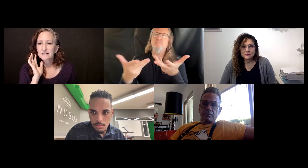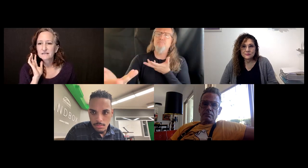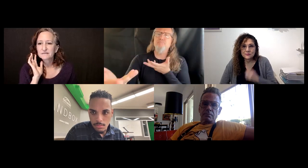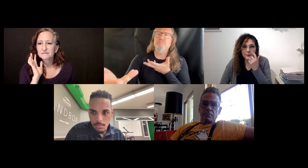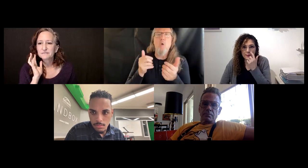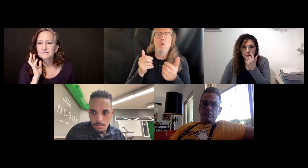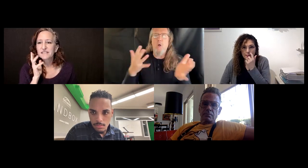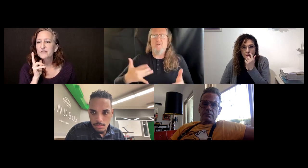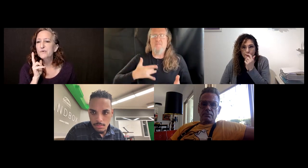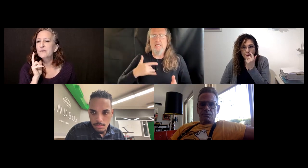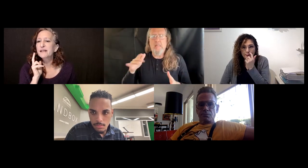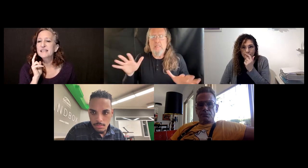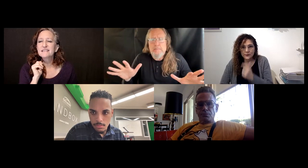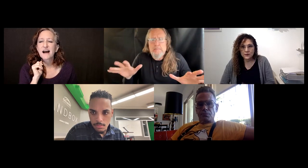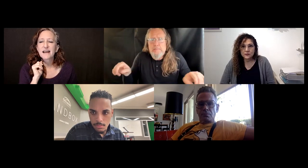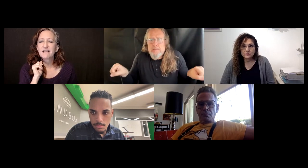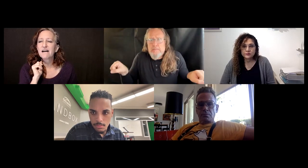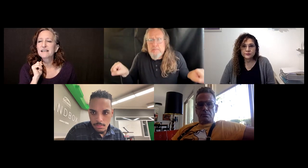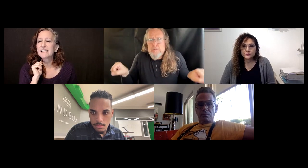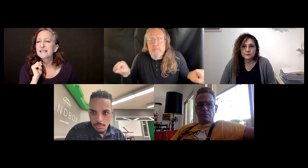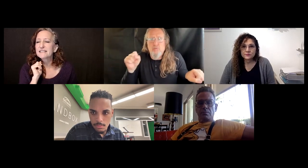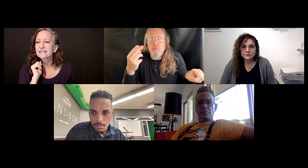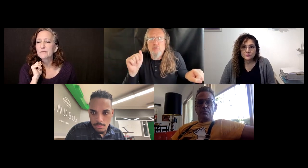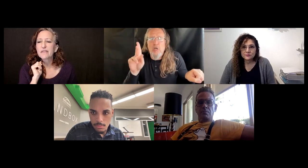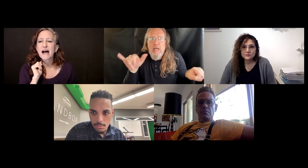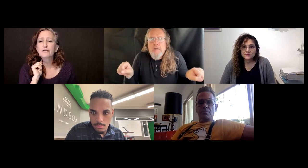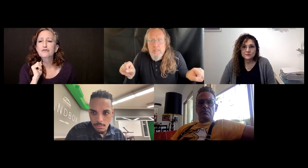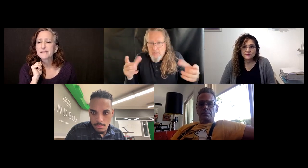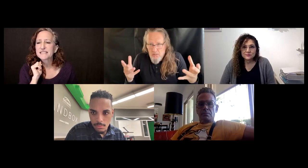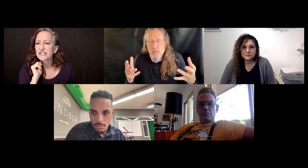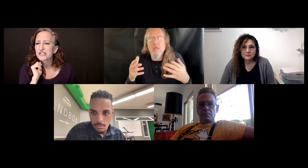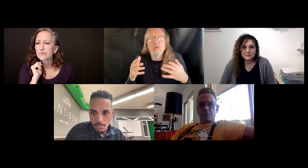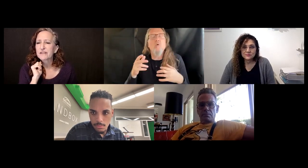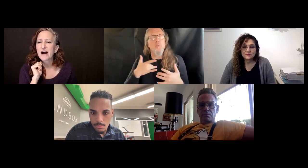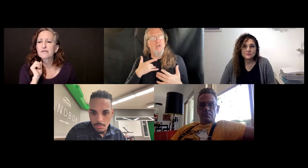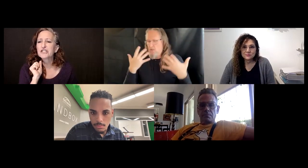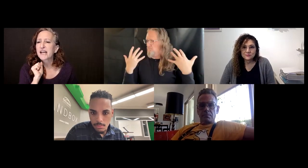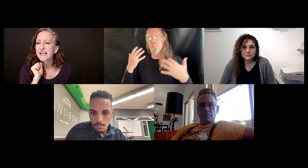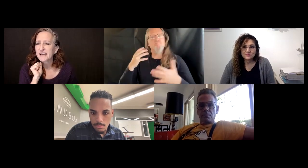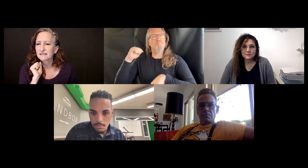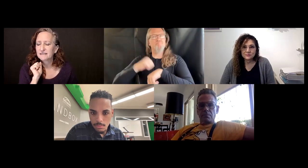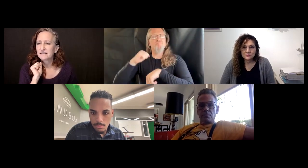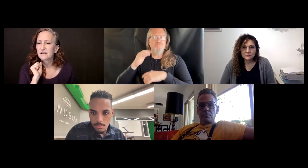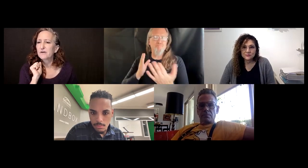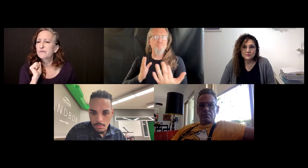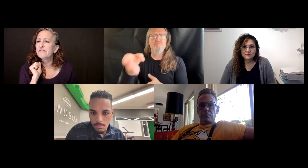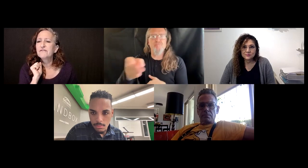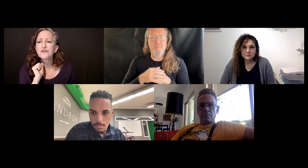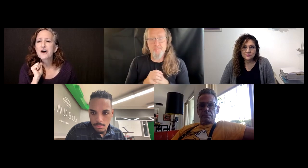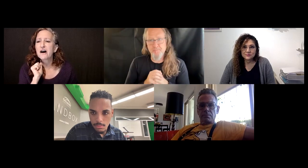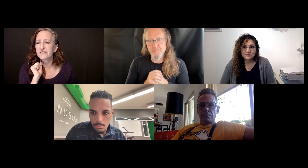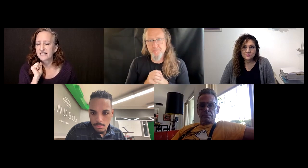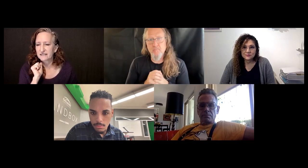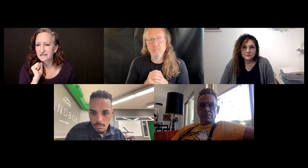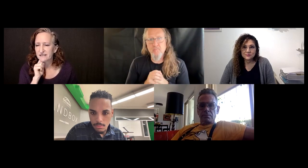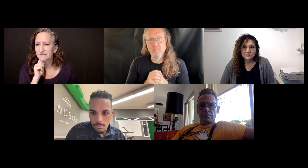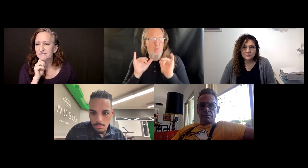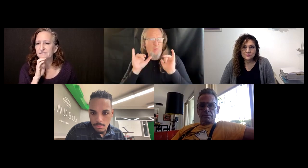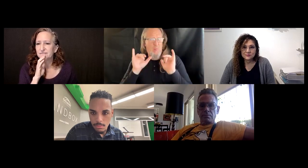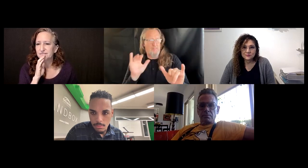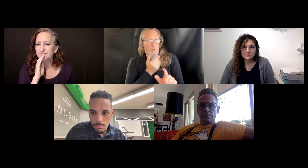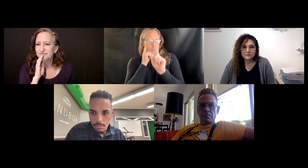This is where we can dialogue easily without trepidation, without shaking with full confidence